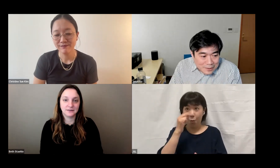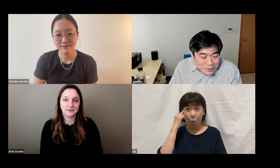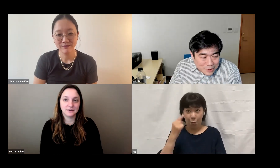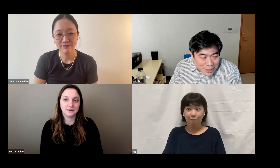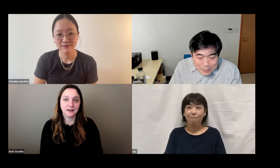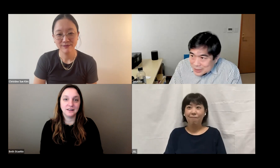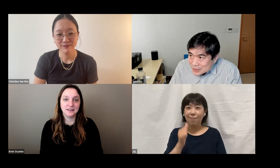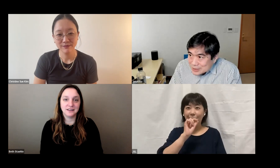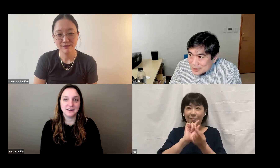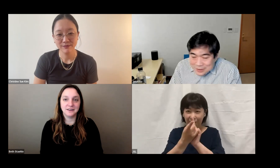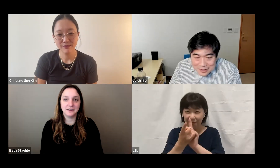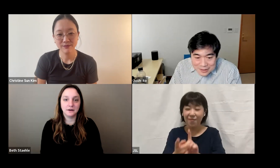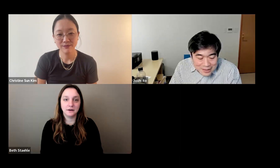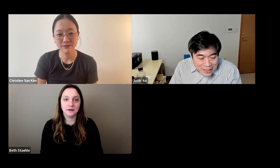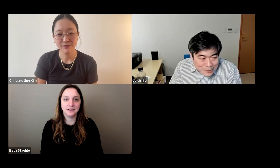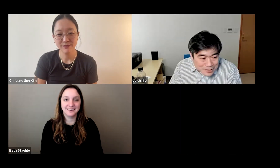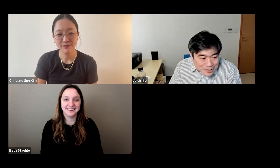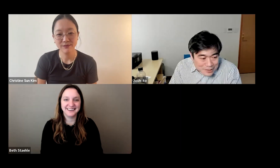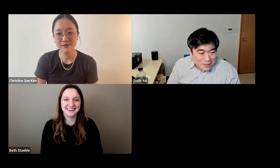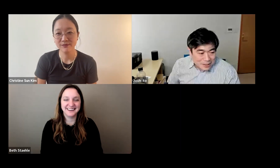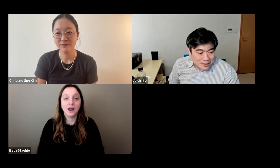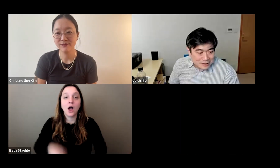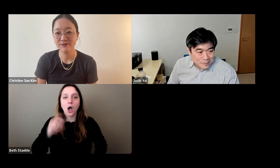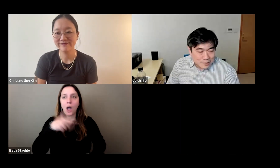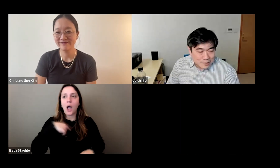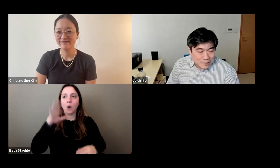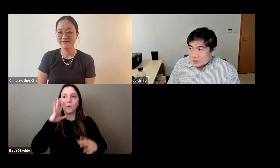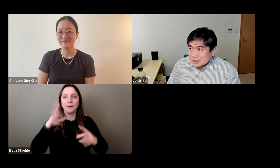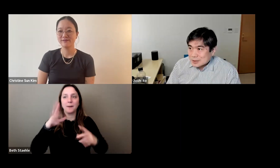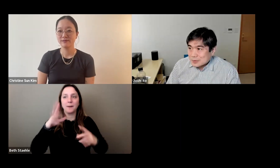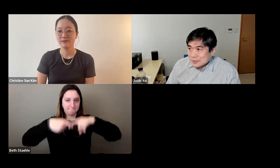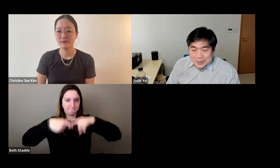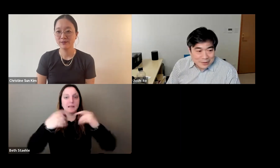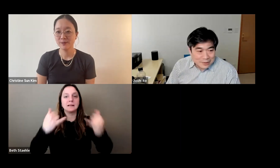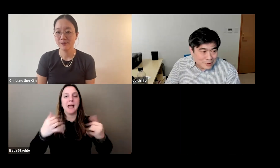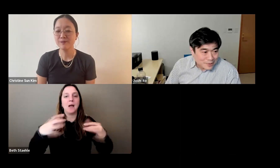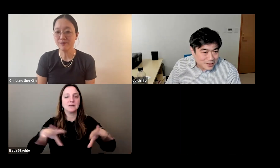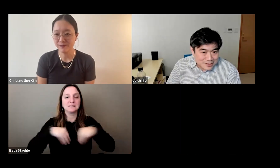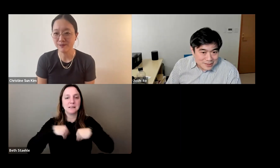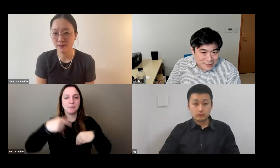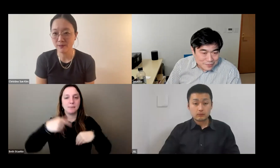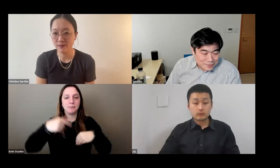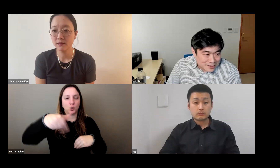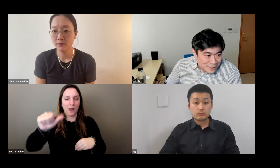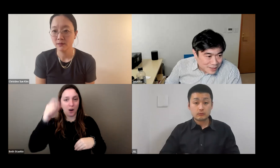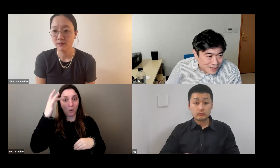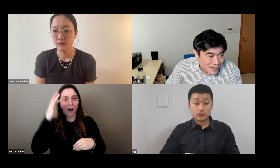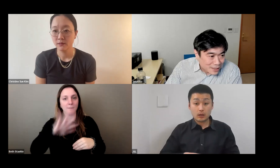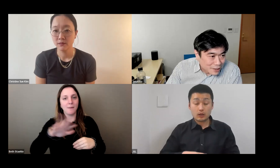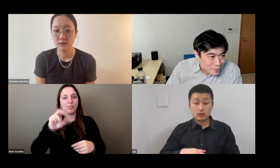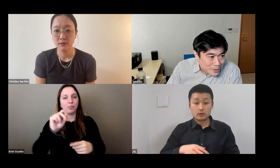So… I'm going to start taking some questions. We have about 30 minutes left.